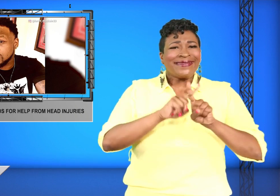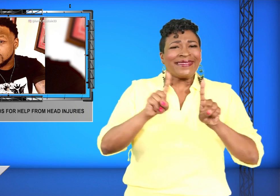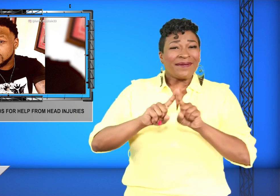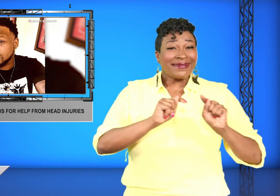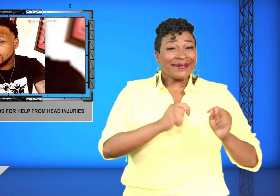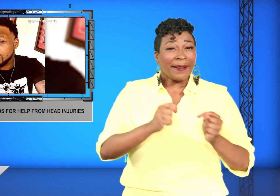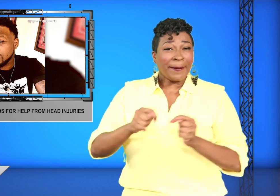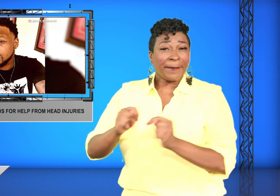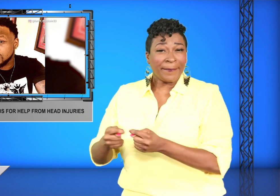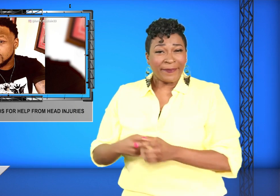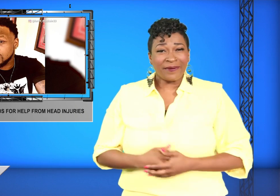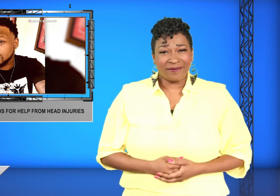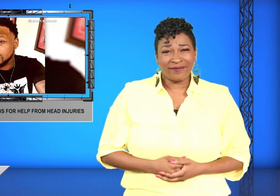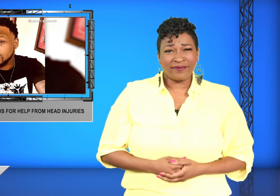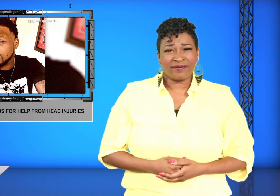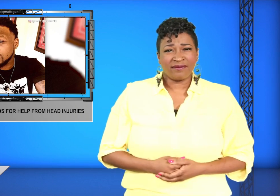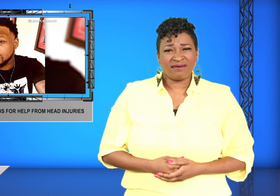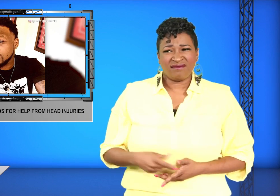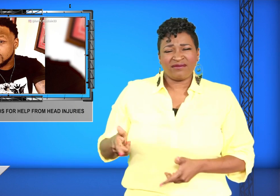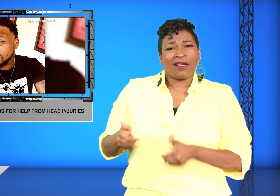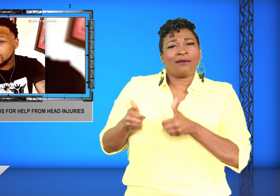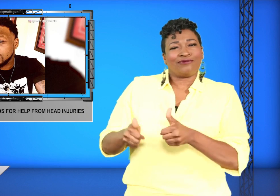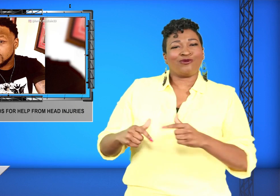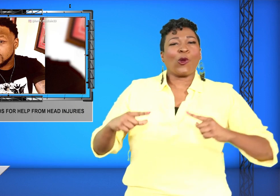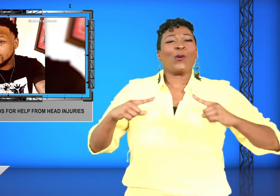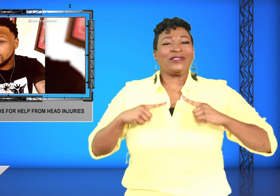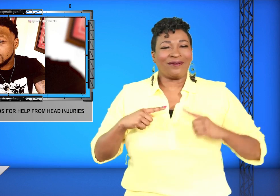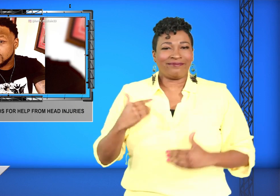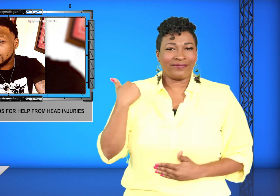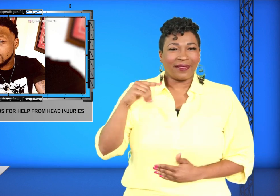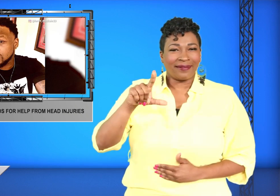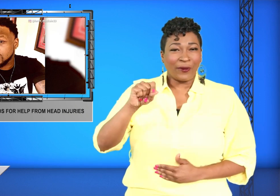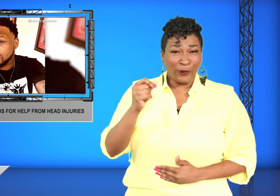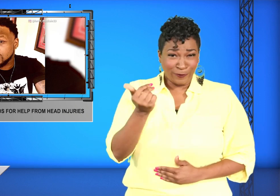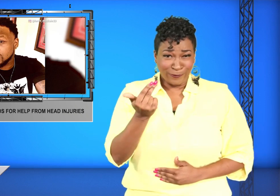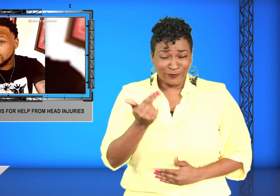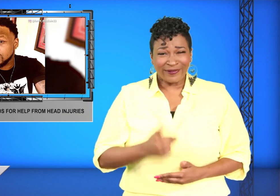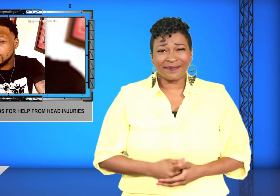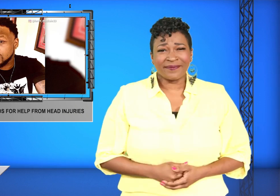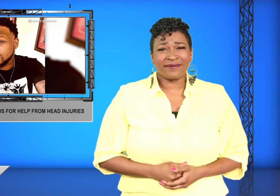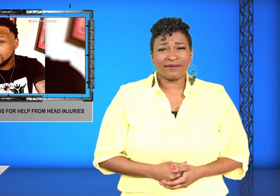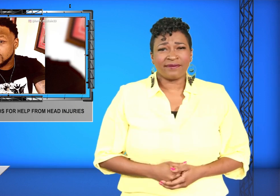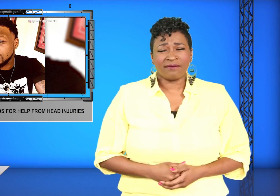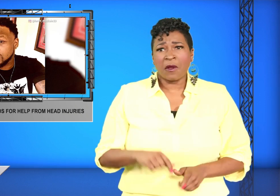three teams. He retired in 2013.